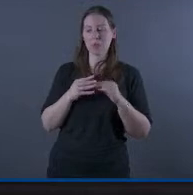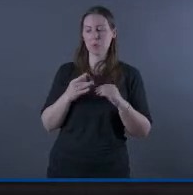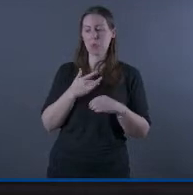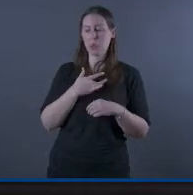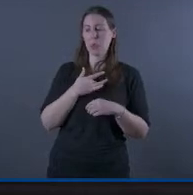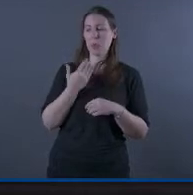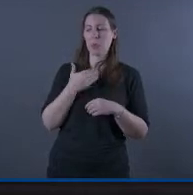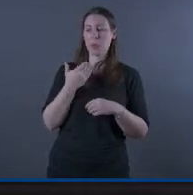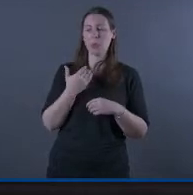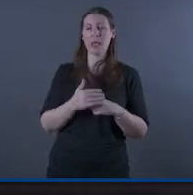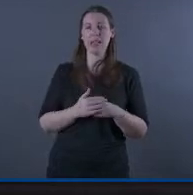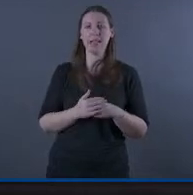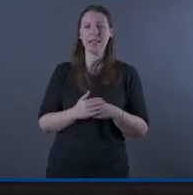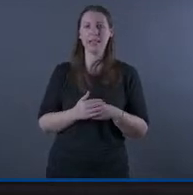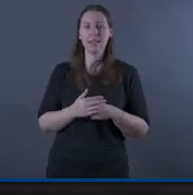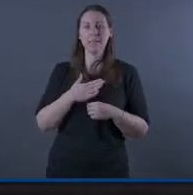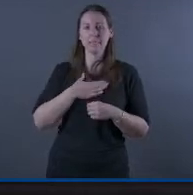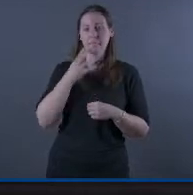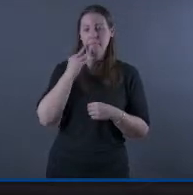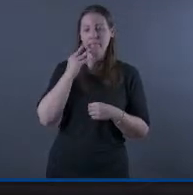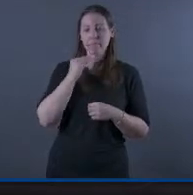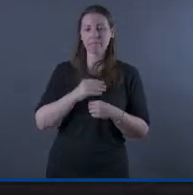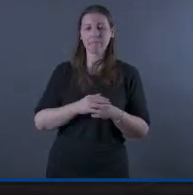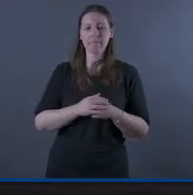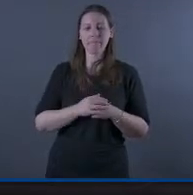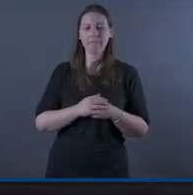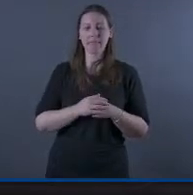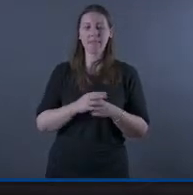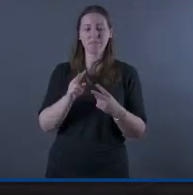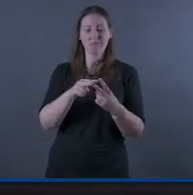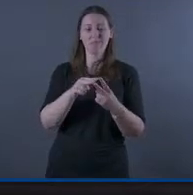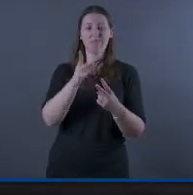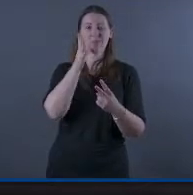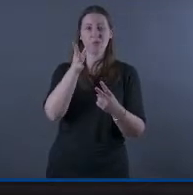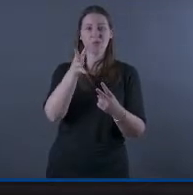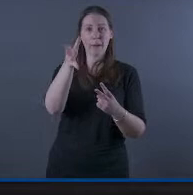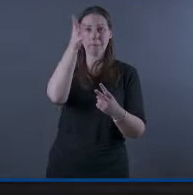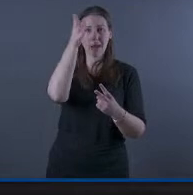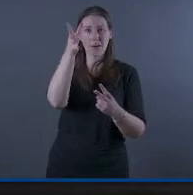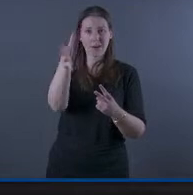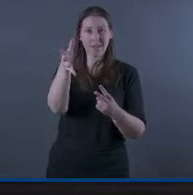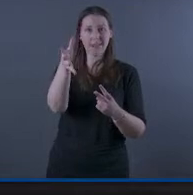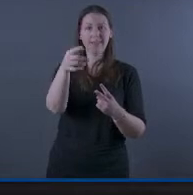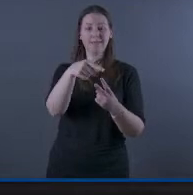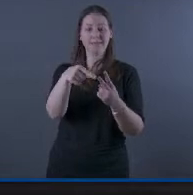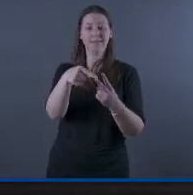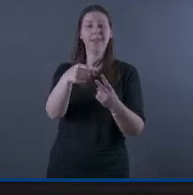One was a set of grandparents who came in for their vaccines and they've been trying so hard